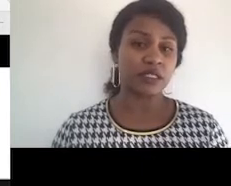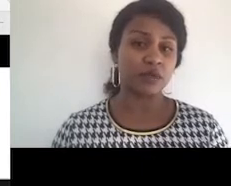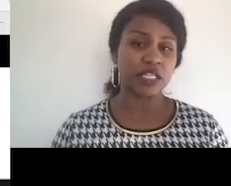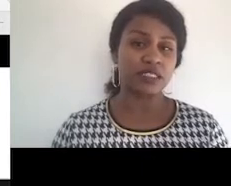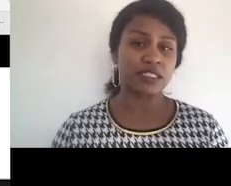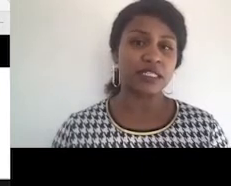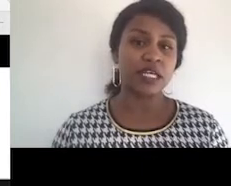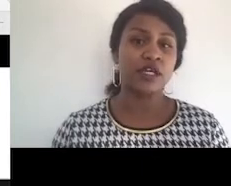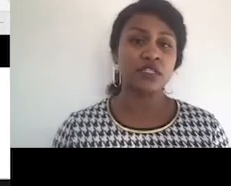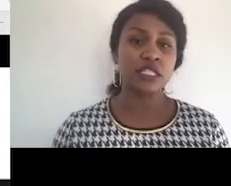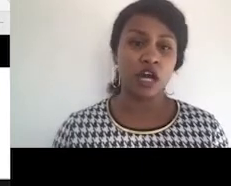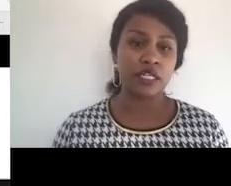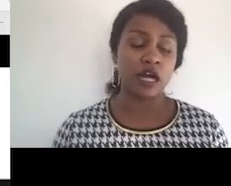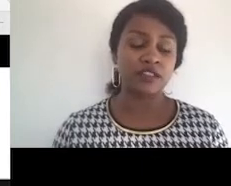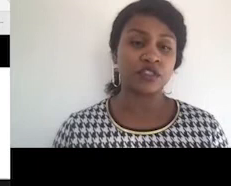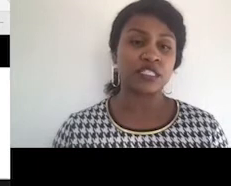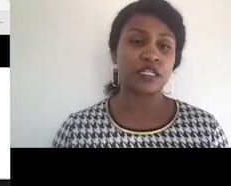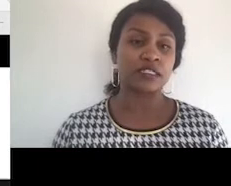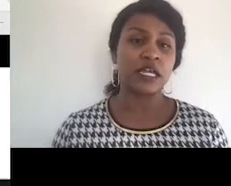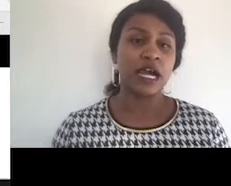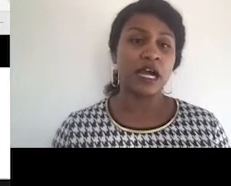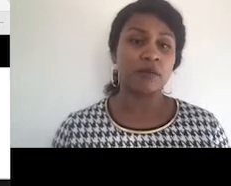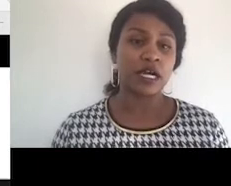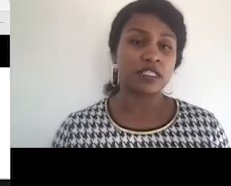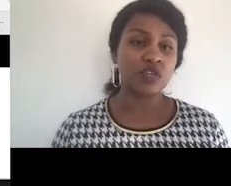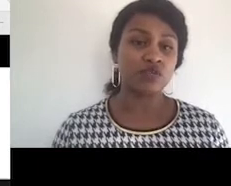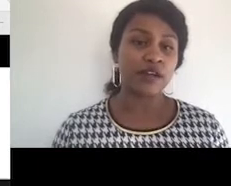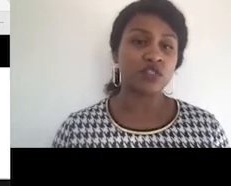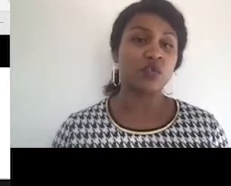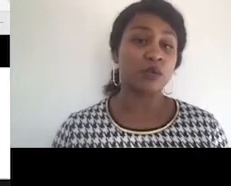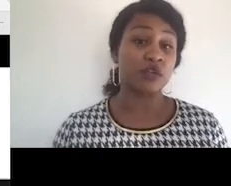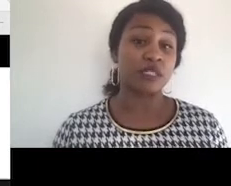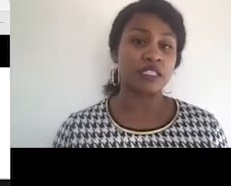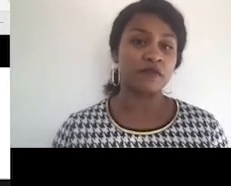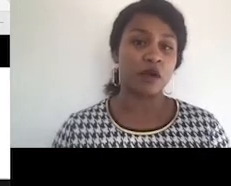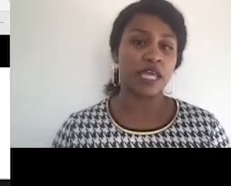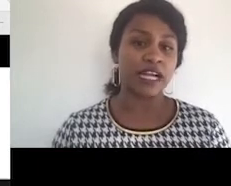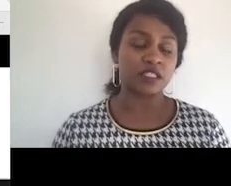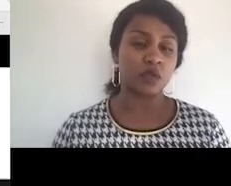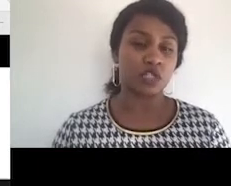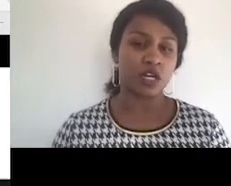Moh’kinsstis using art actors and scriptwriters who are predominantly from the acting workshop.